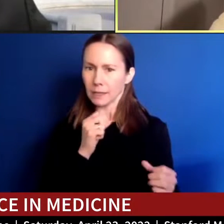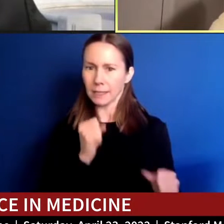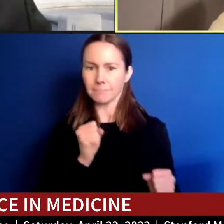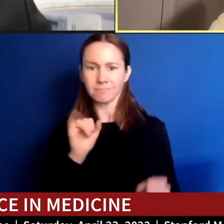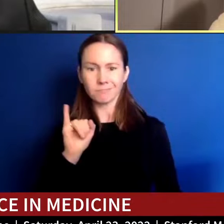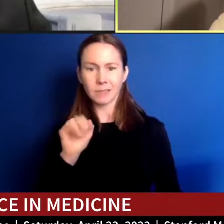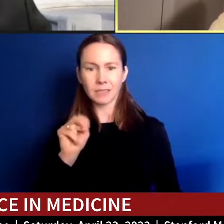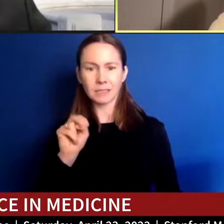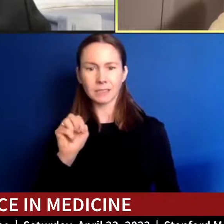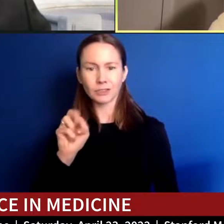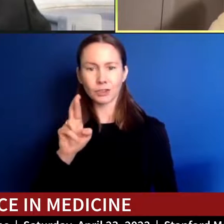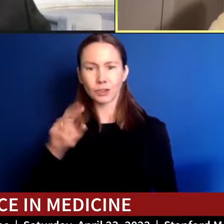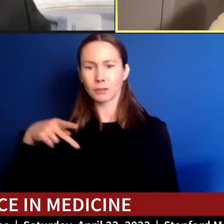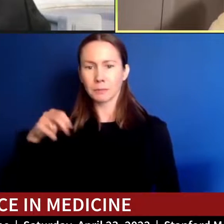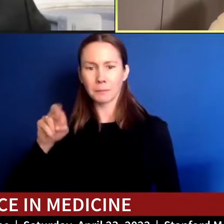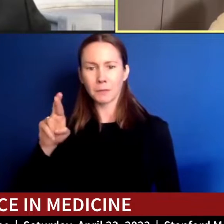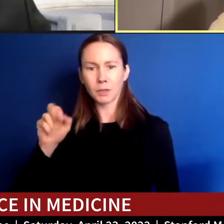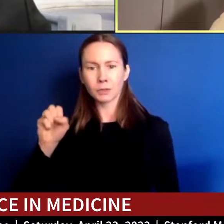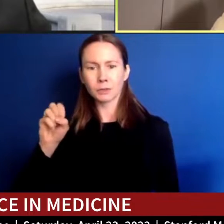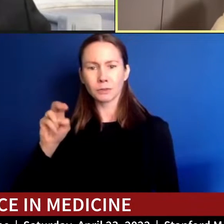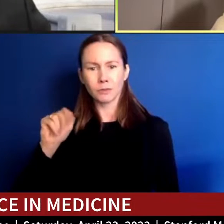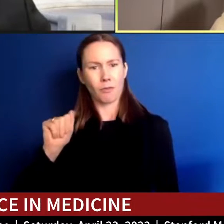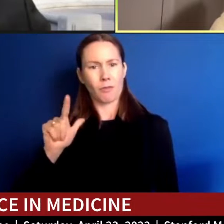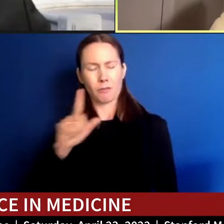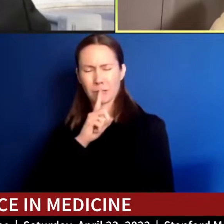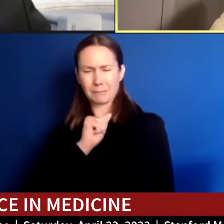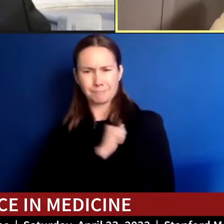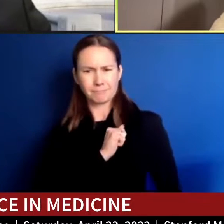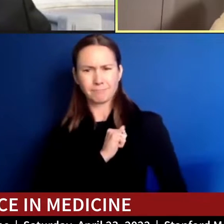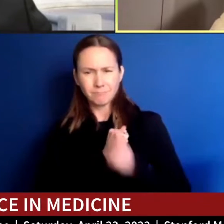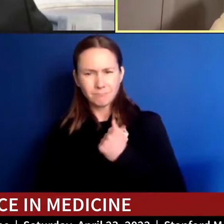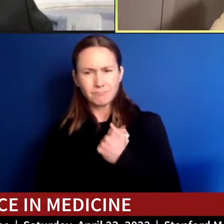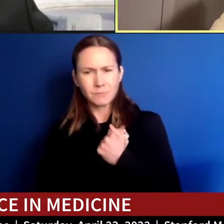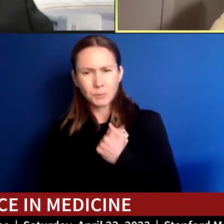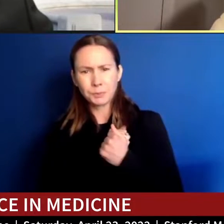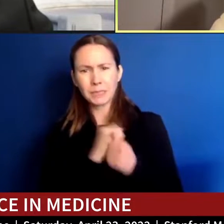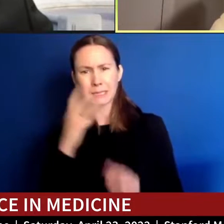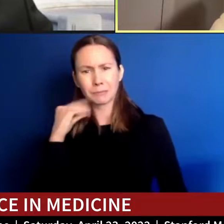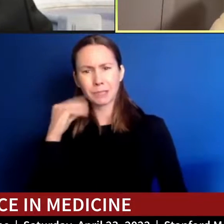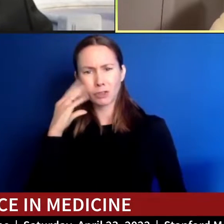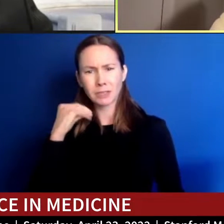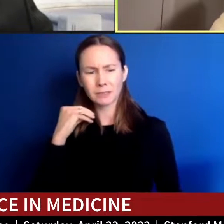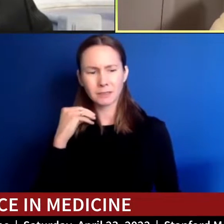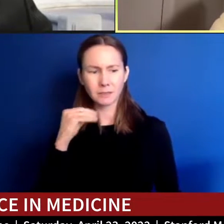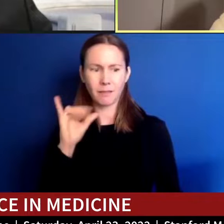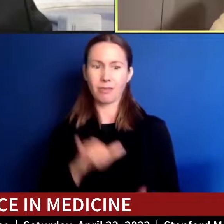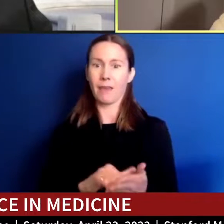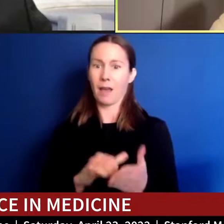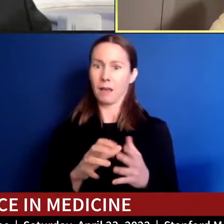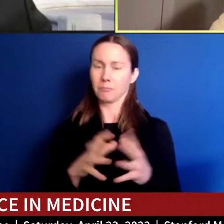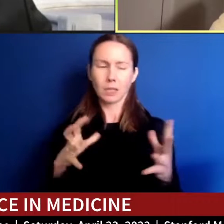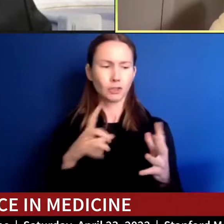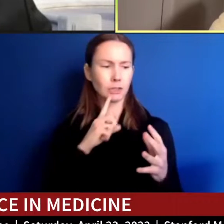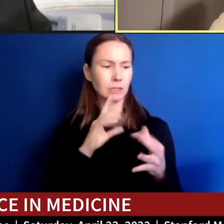individual experiences. And you know, so much of it is part of this broader societal problem.